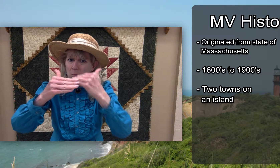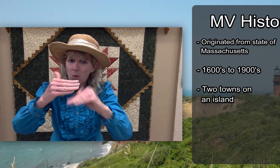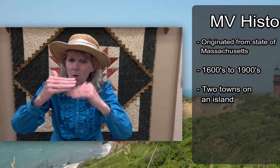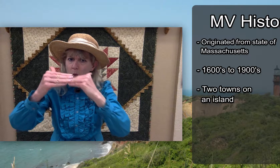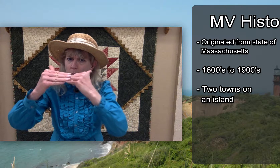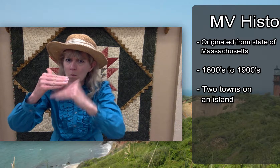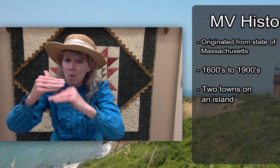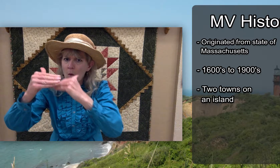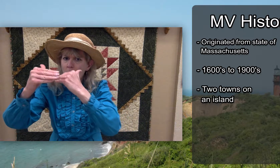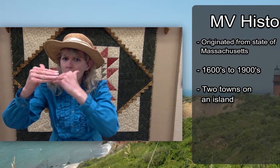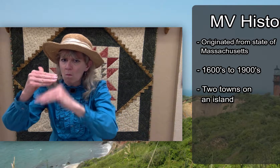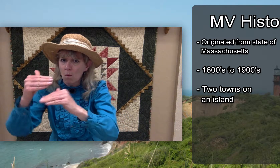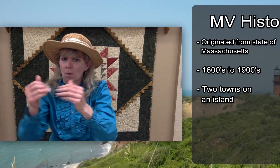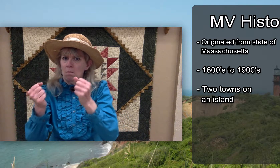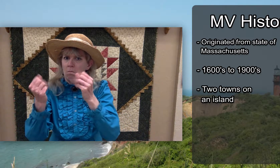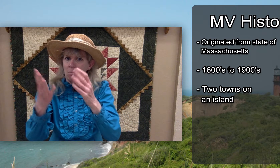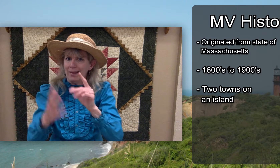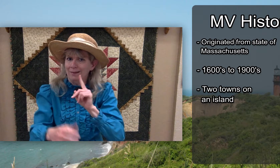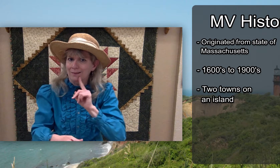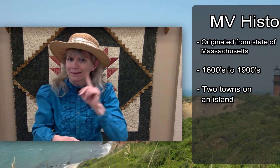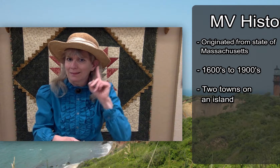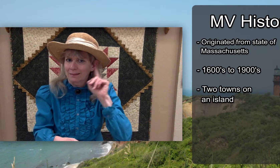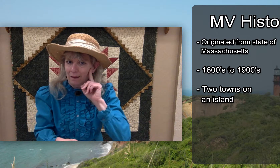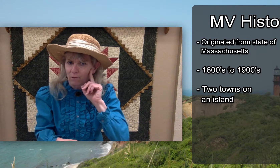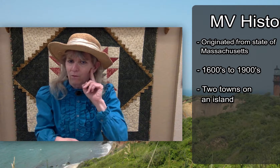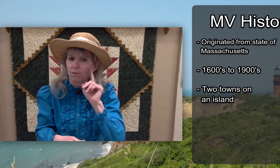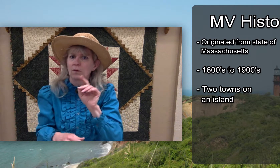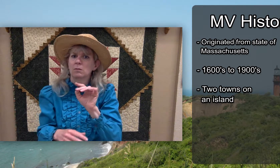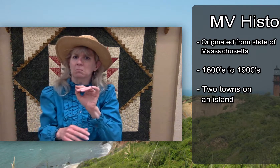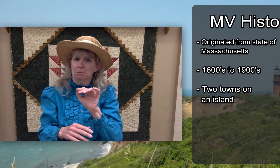because many Deaf children were born.